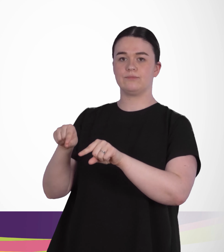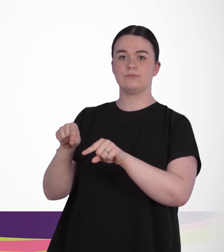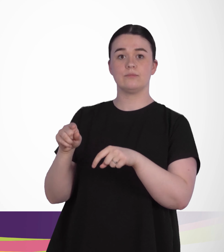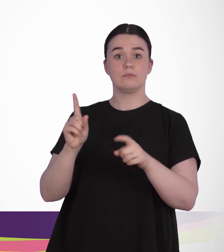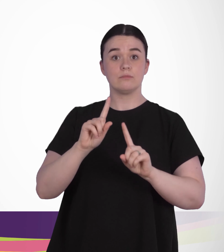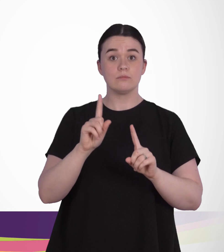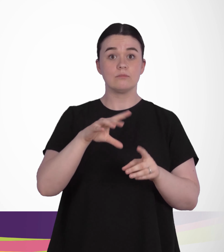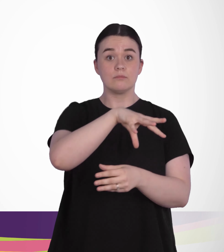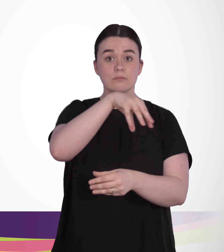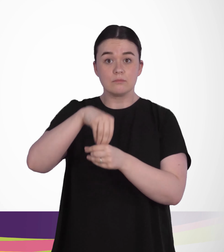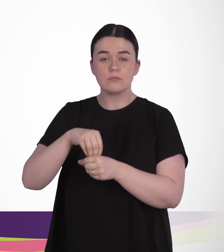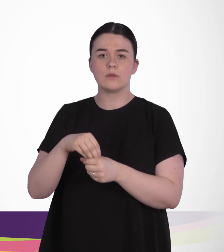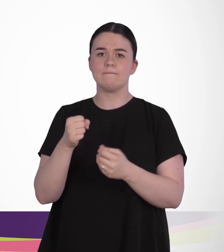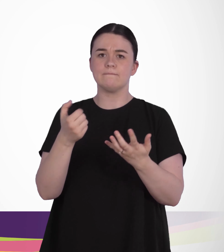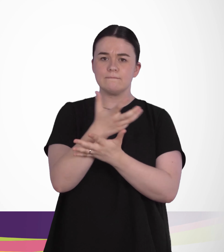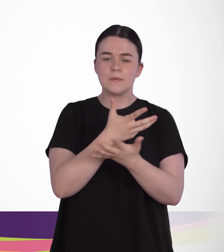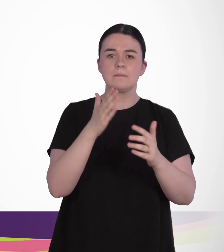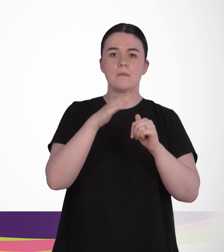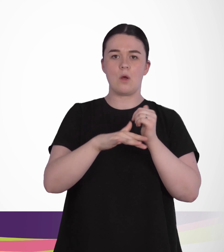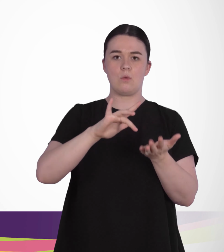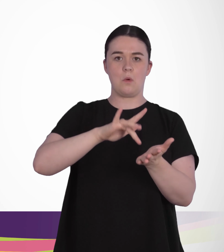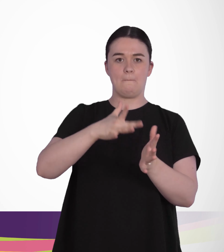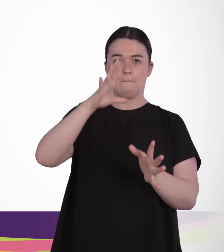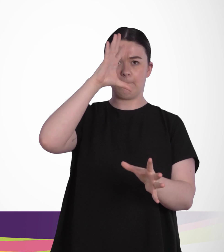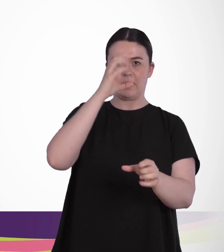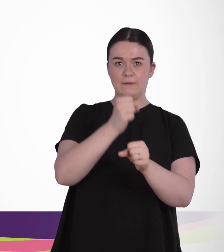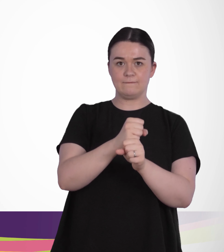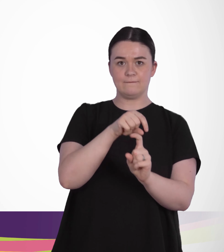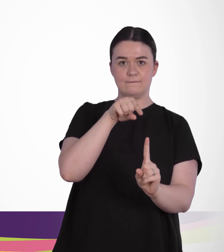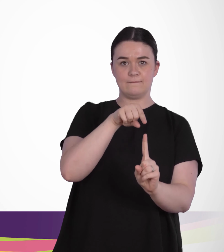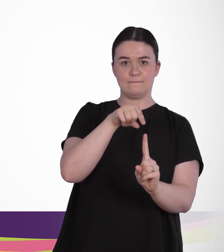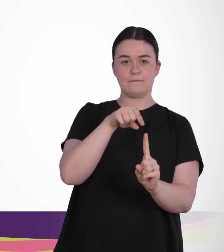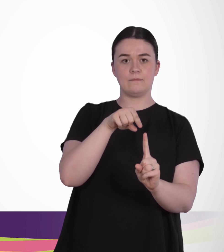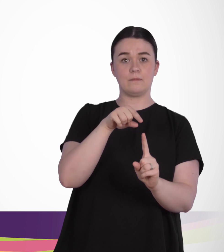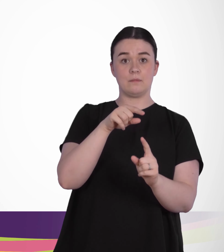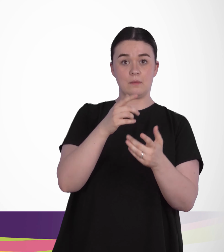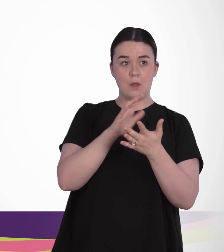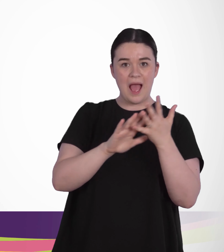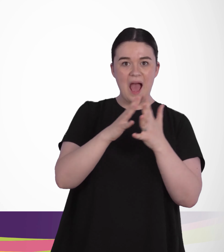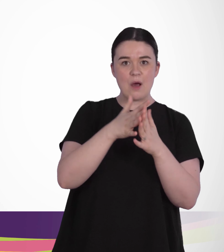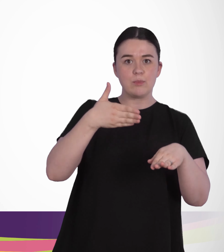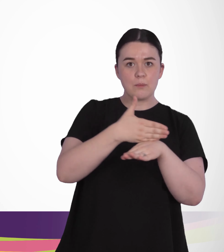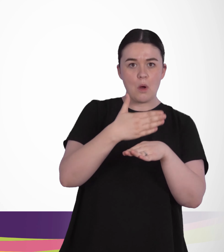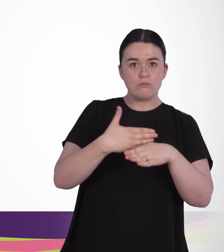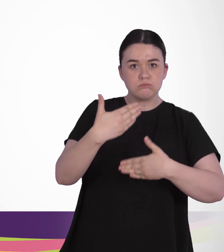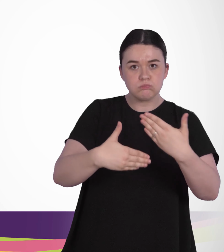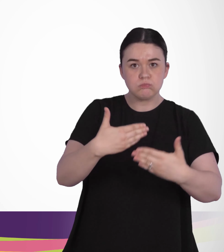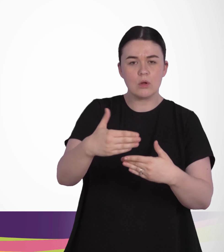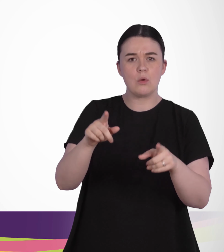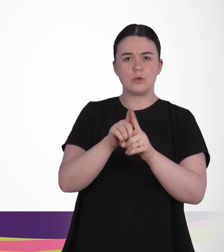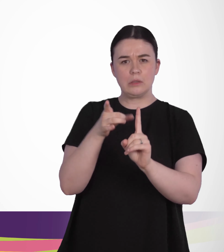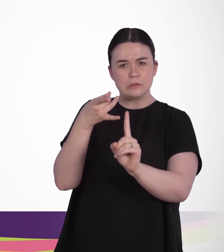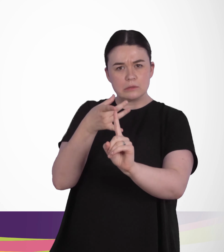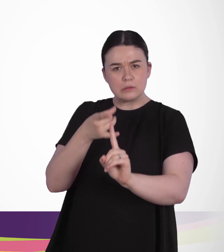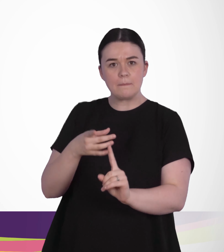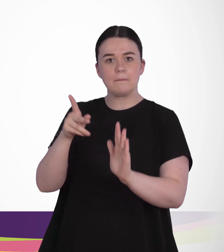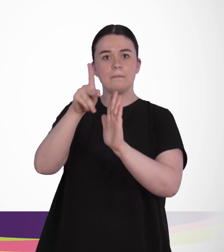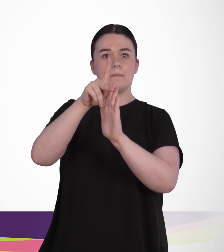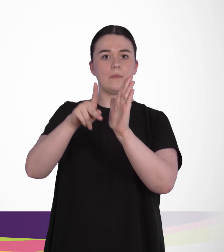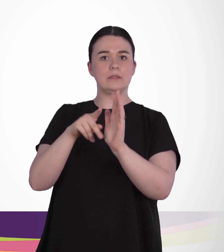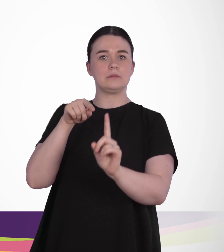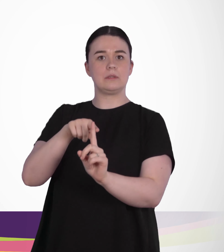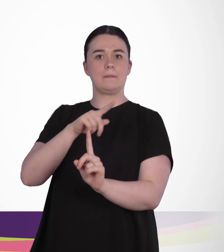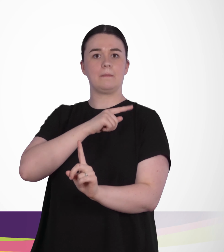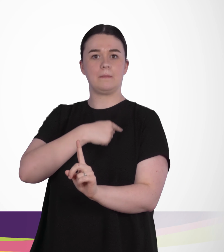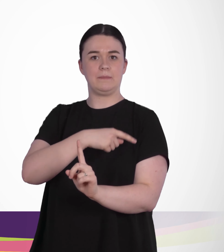What was proposed was a mix of core beliefs, ways of working and explicit policy commitments.